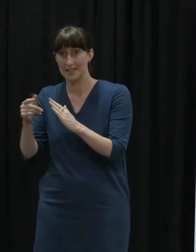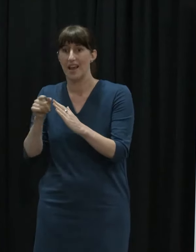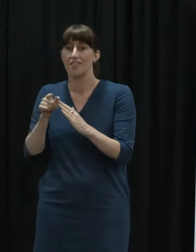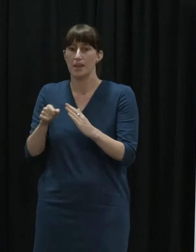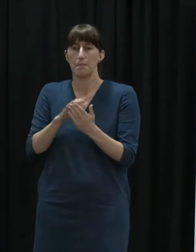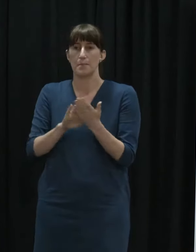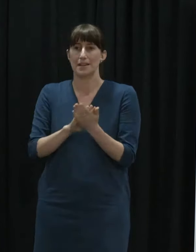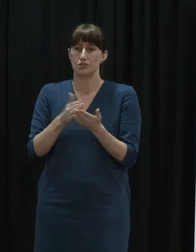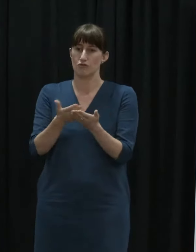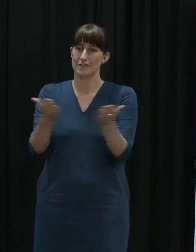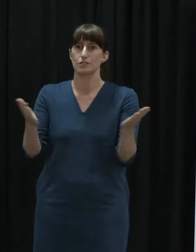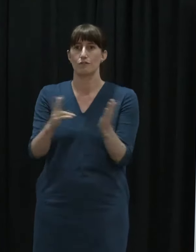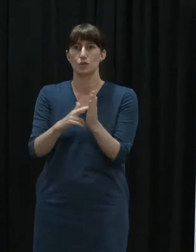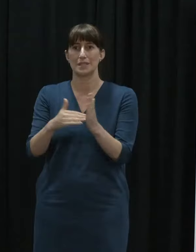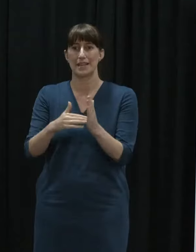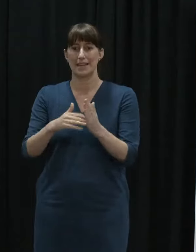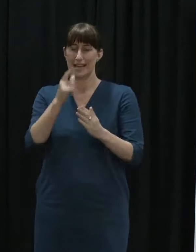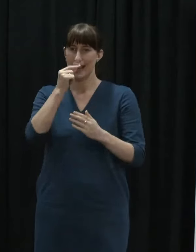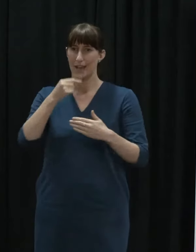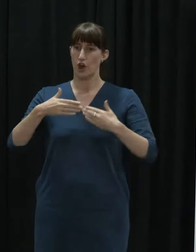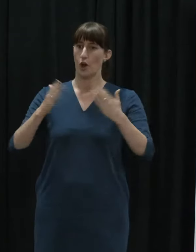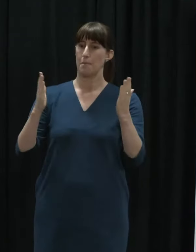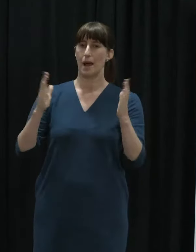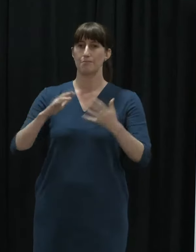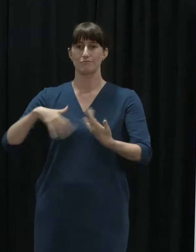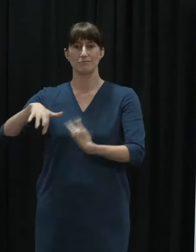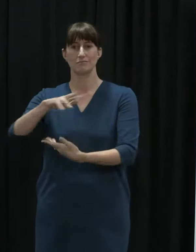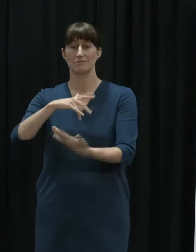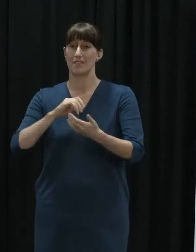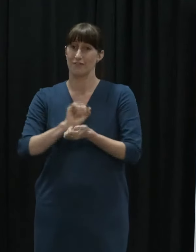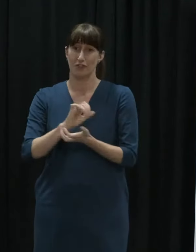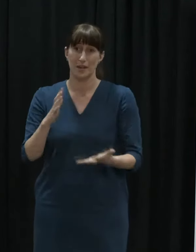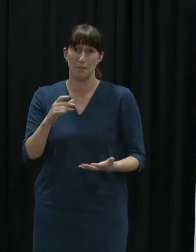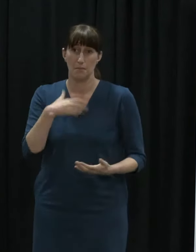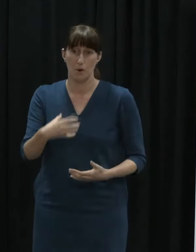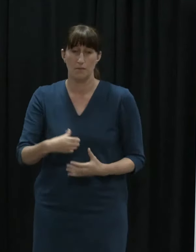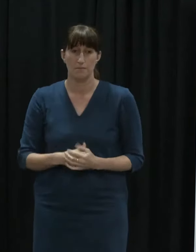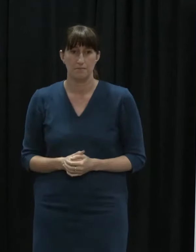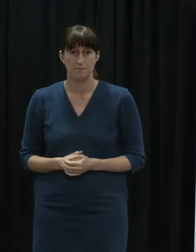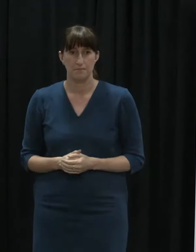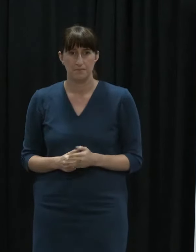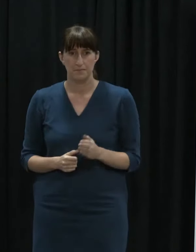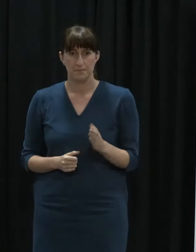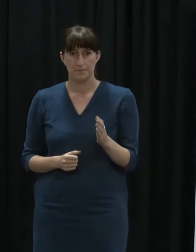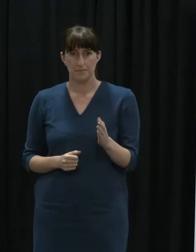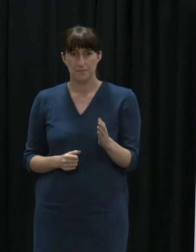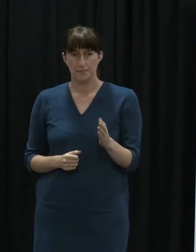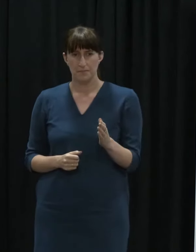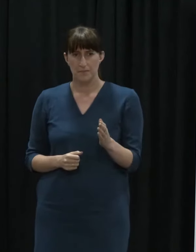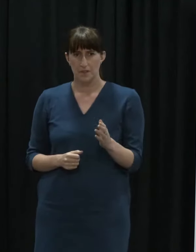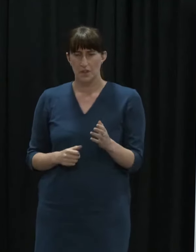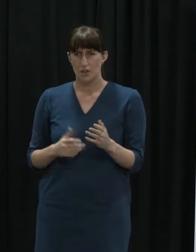having fewer restrictions in our day-to-day lives. We have always tried to balance the two while getting rid of the bottleneck at the border.